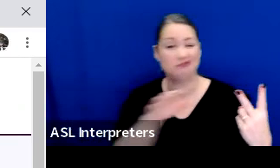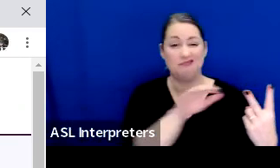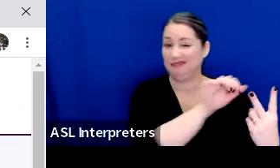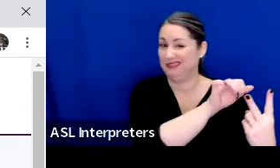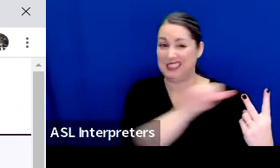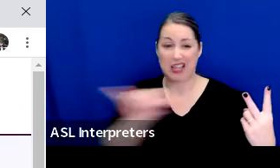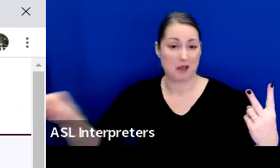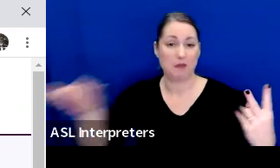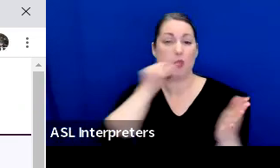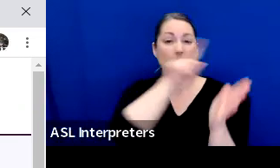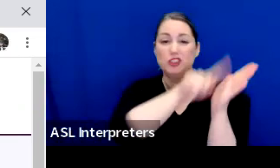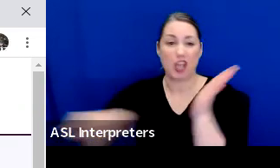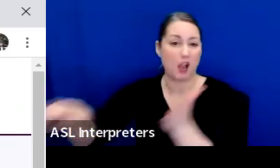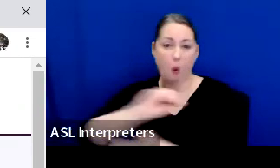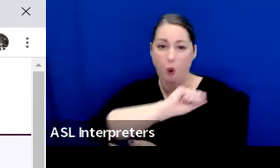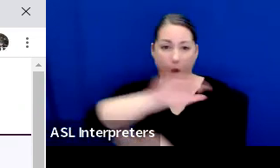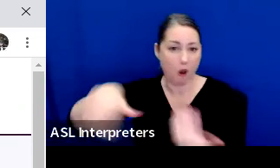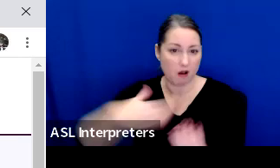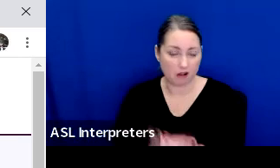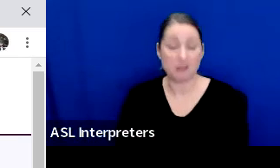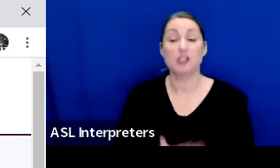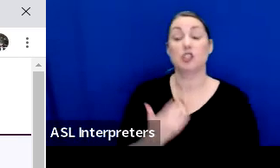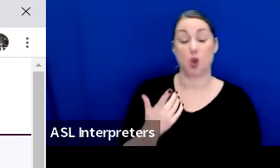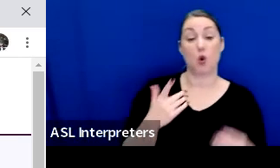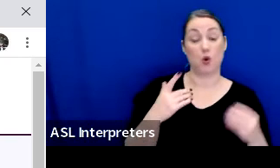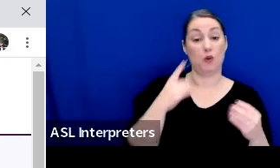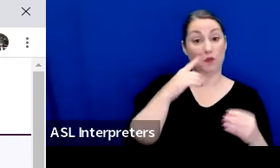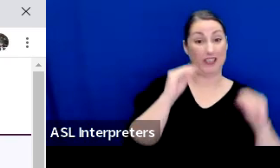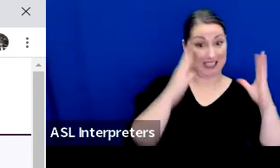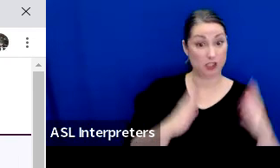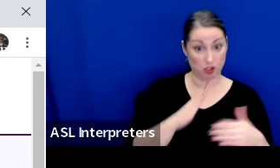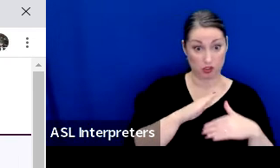So something that you know, instructors that are teaching online right now, if they want to use this as a test tool